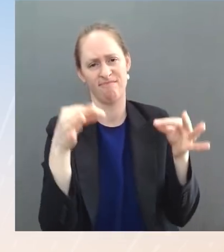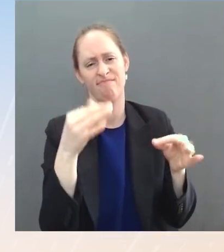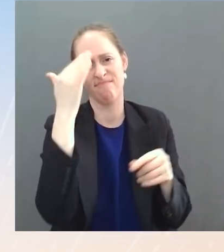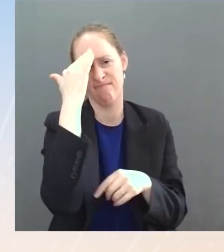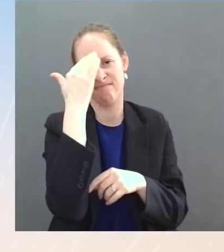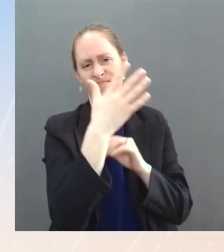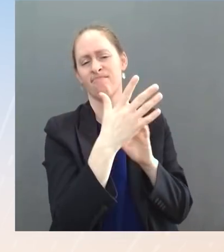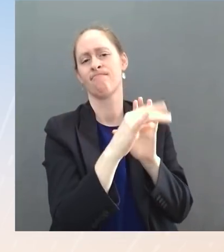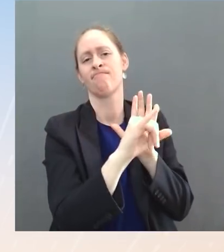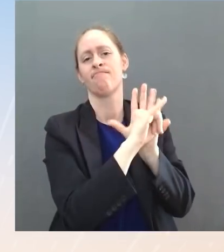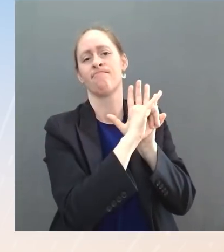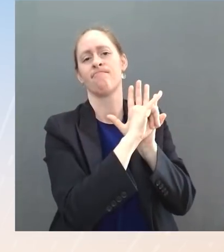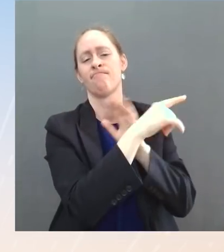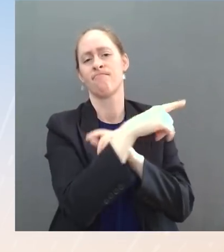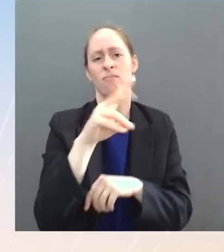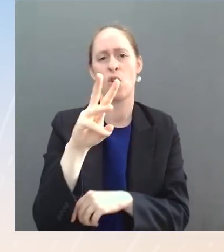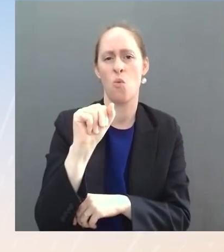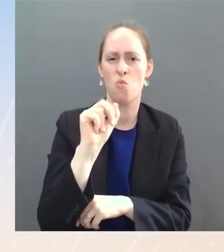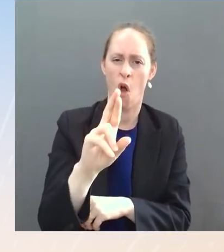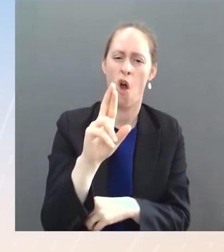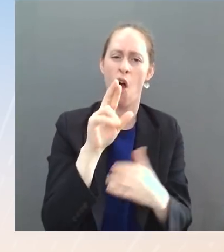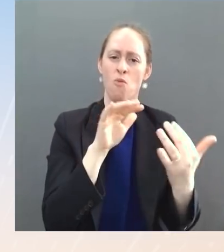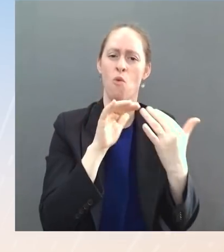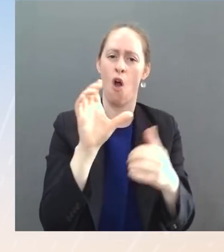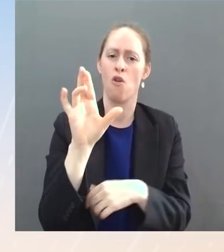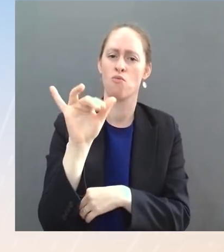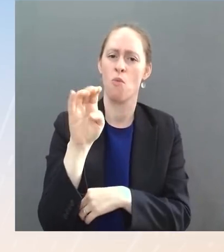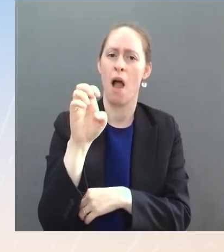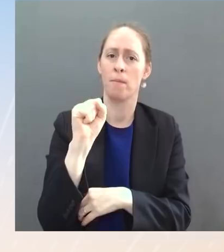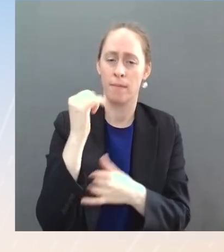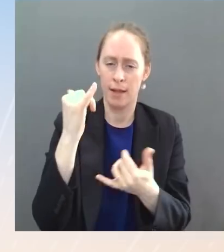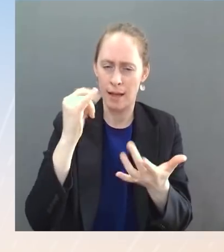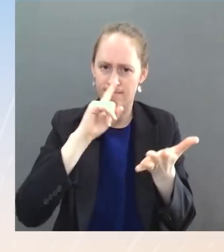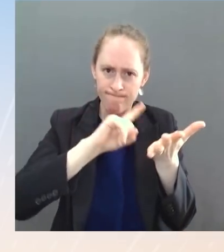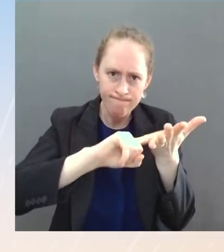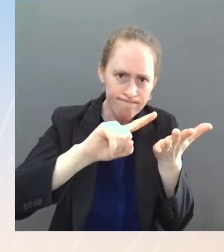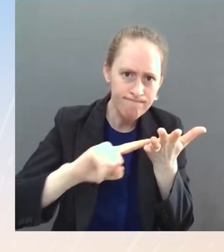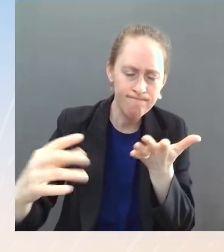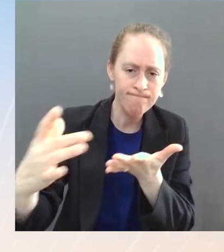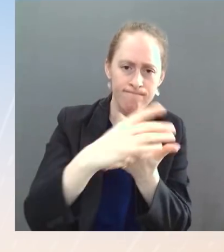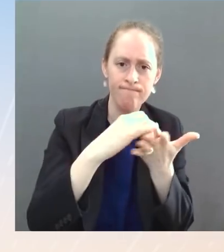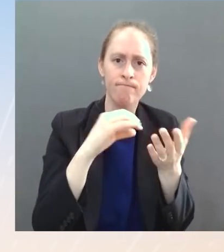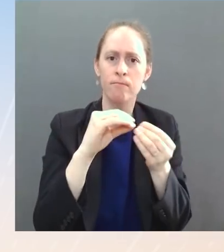And as the President said, we will work with the world to ensure there is full accountability for these crimes.